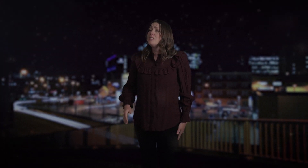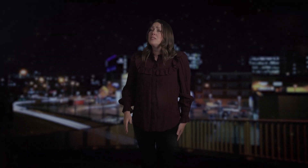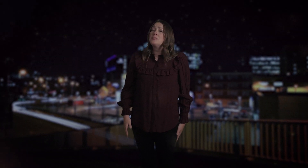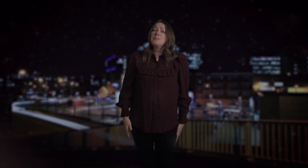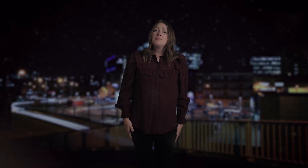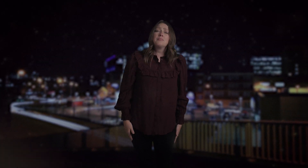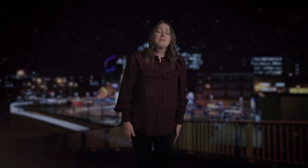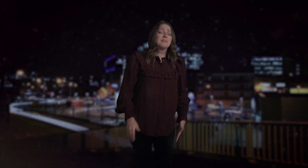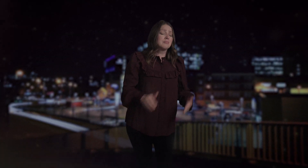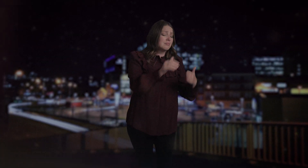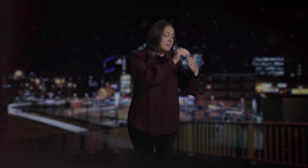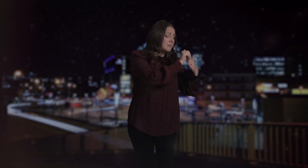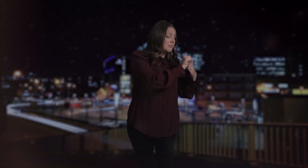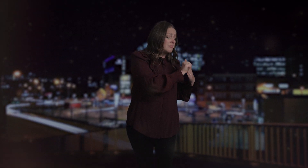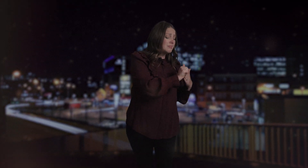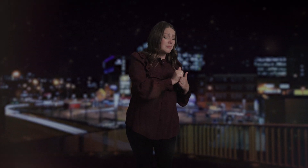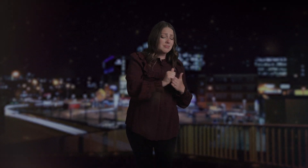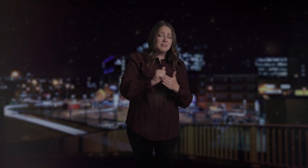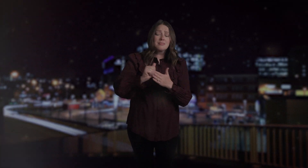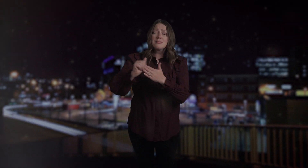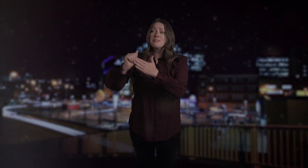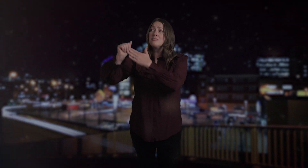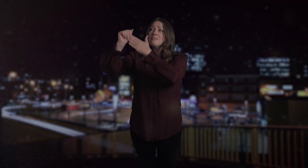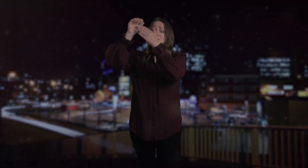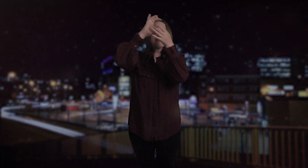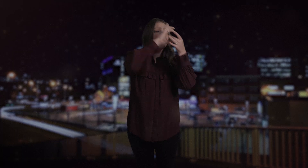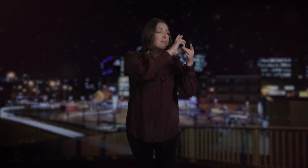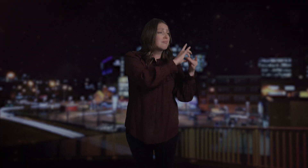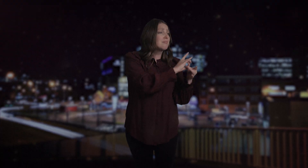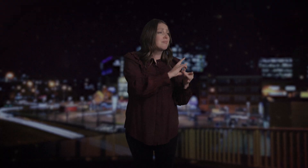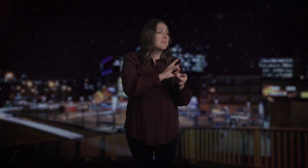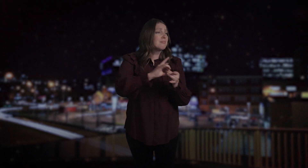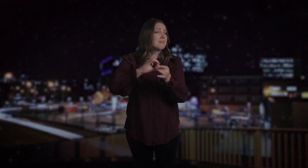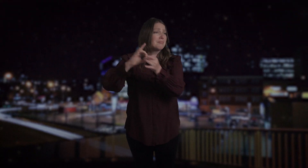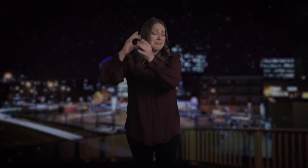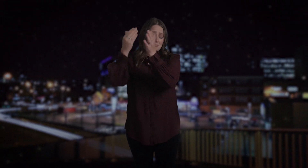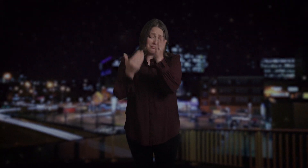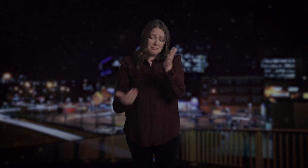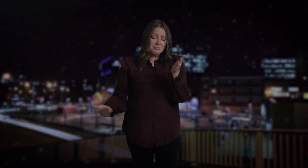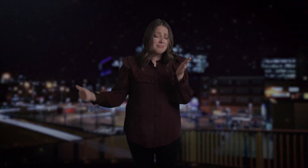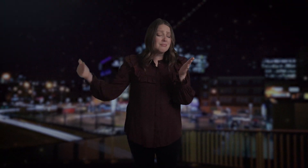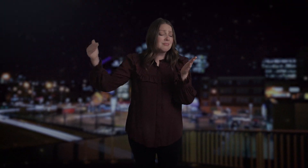Lights will guide you home